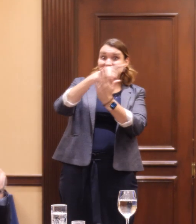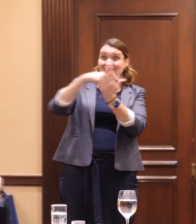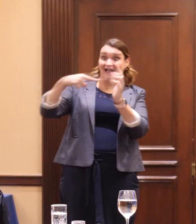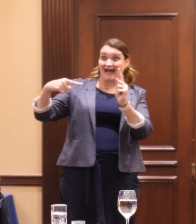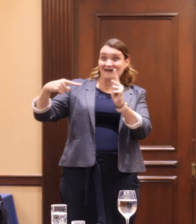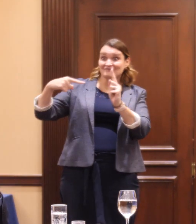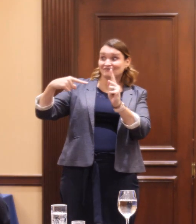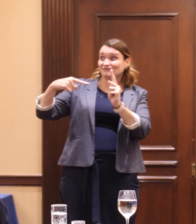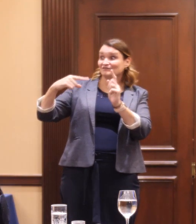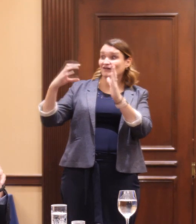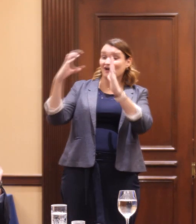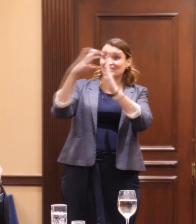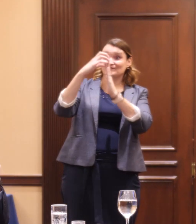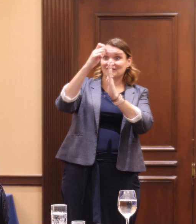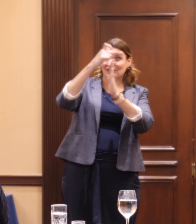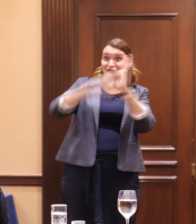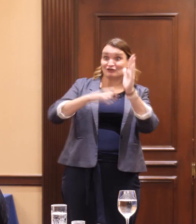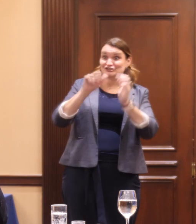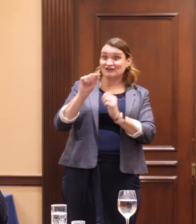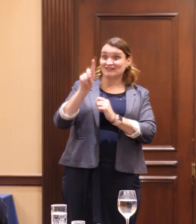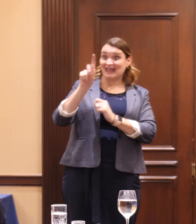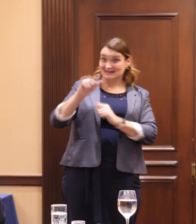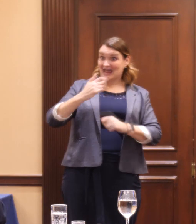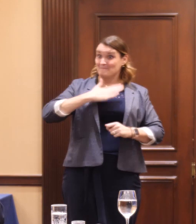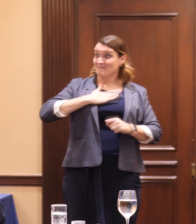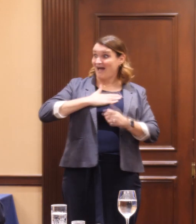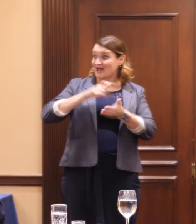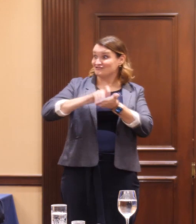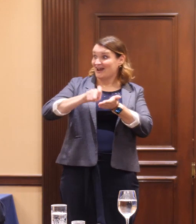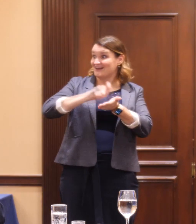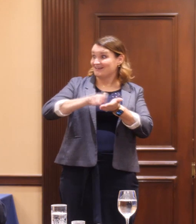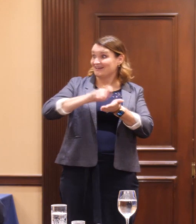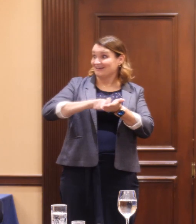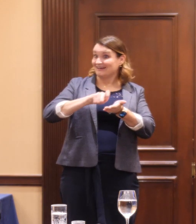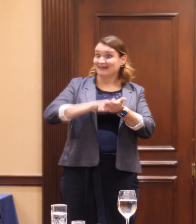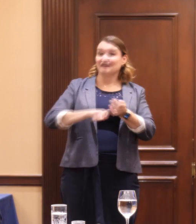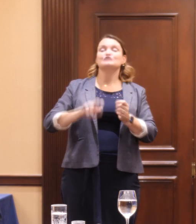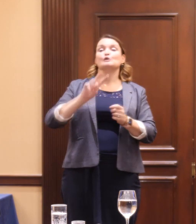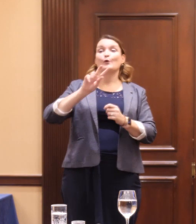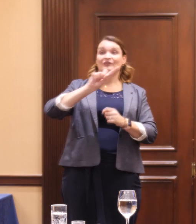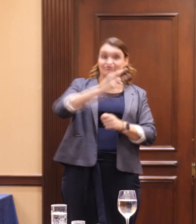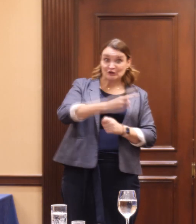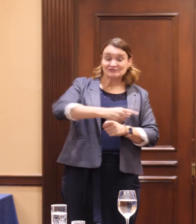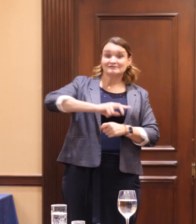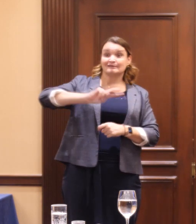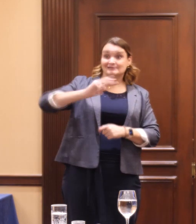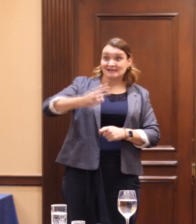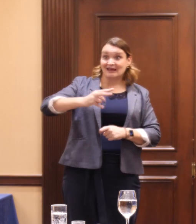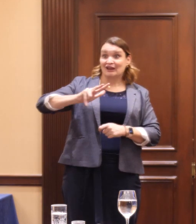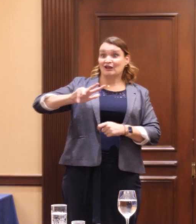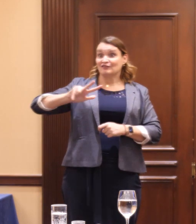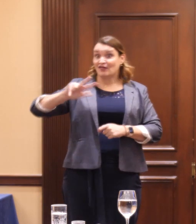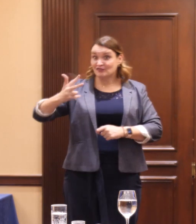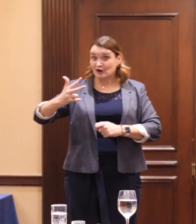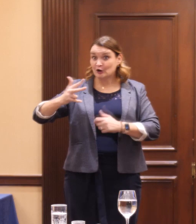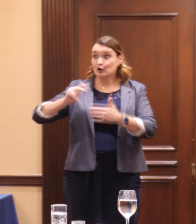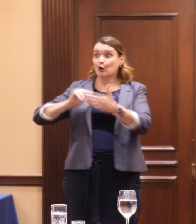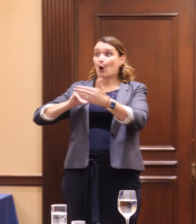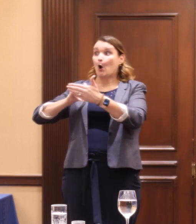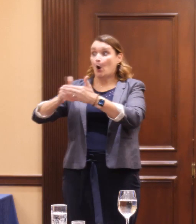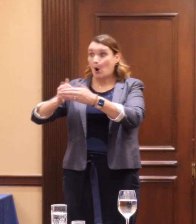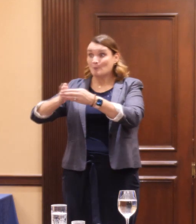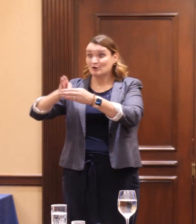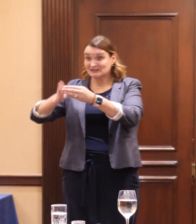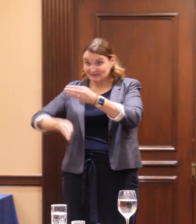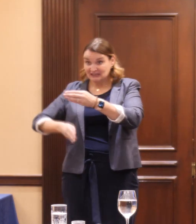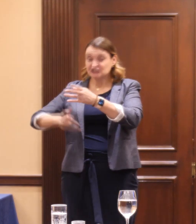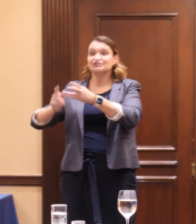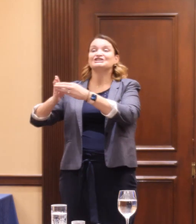ADA, the second, the third, the partial finish, the finished one the one that was approved